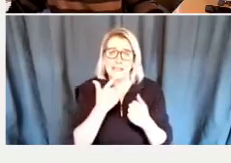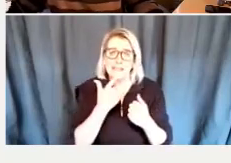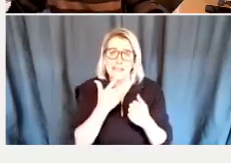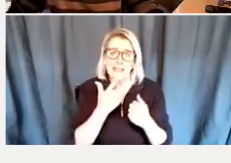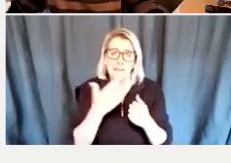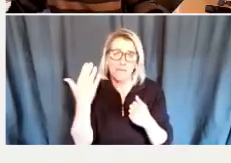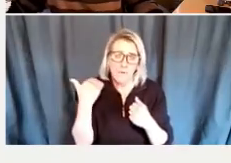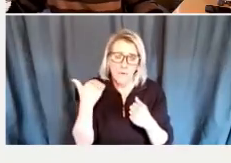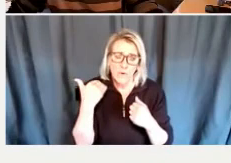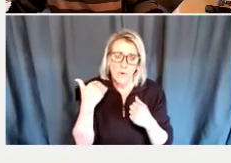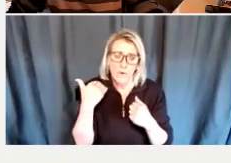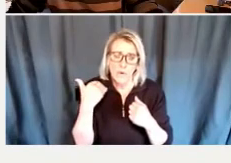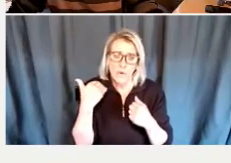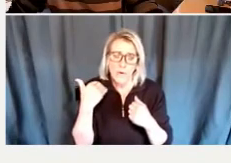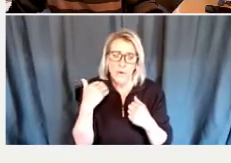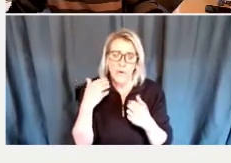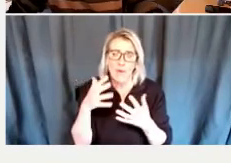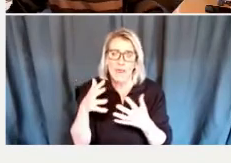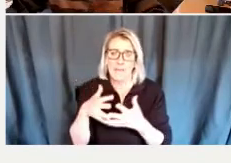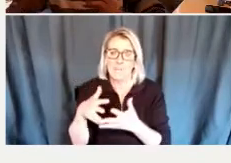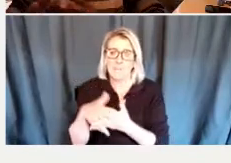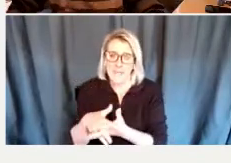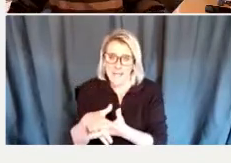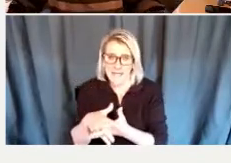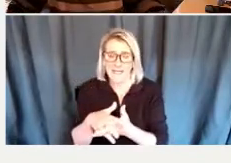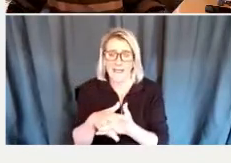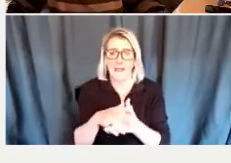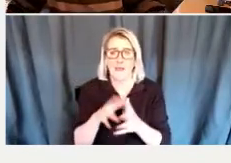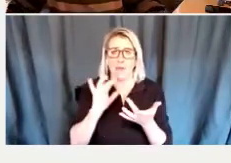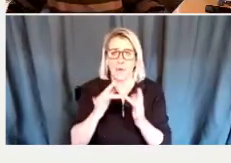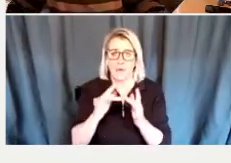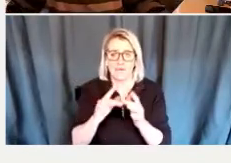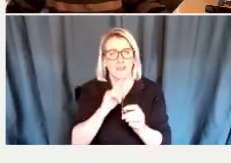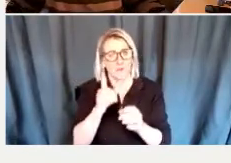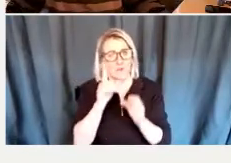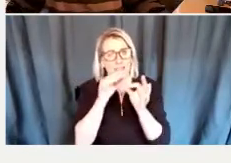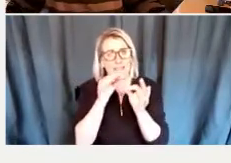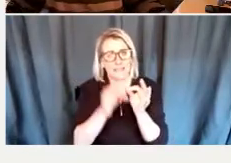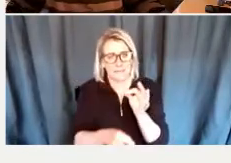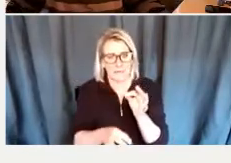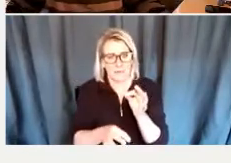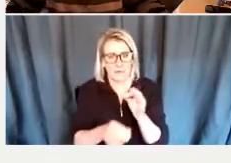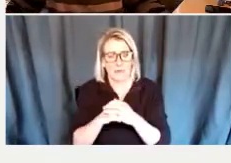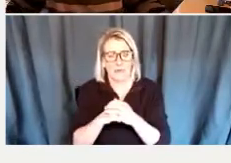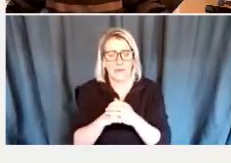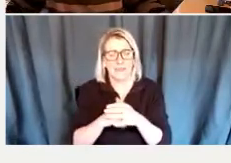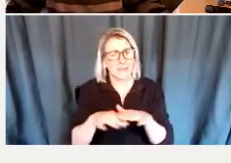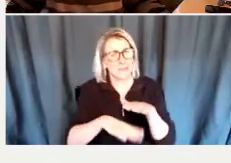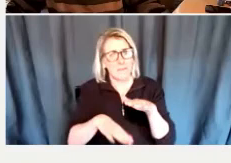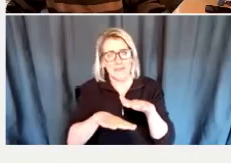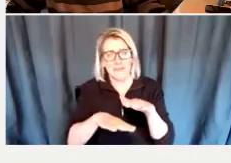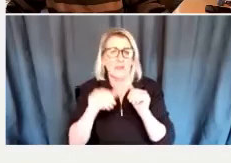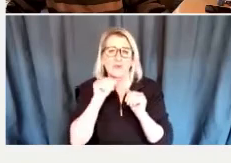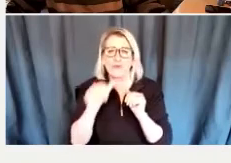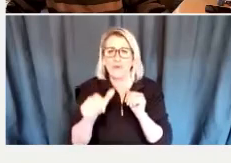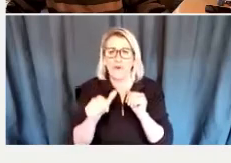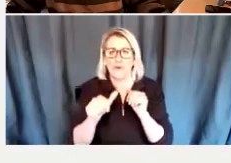our website or webpages is very simple, very basic. You do not need any special skills,